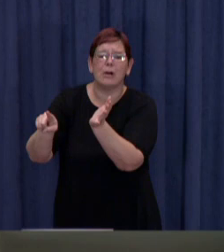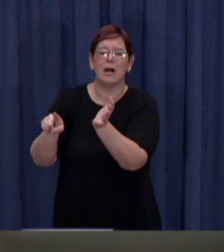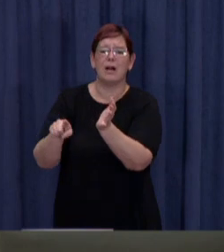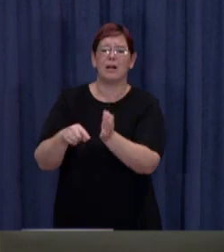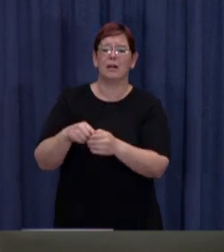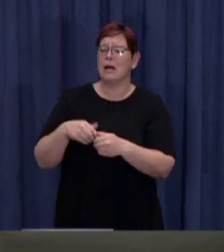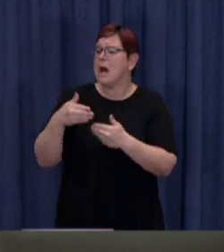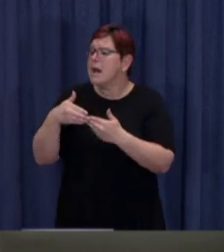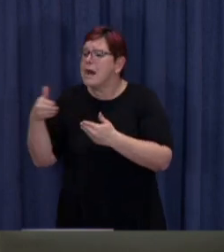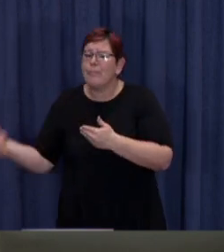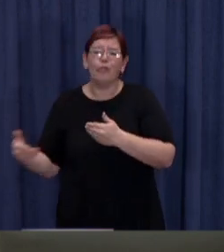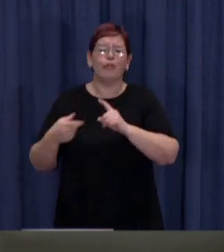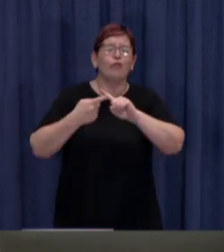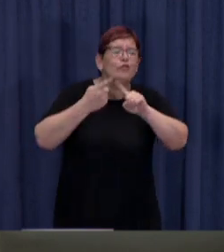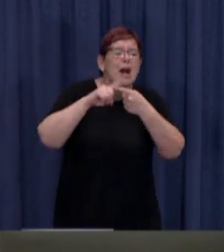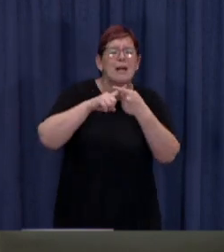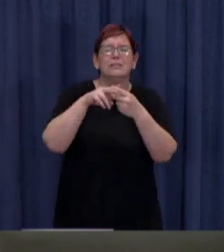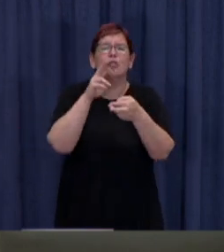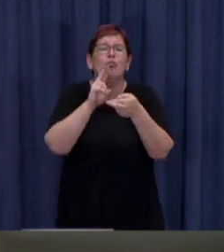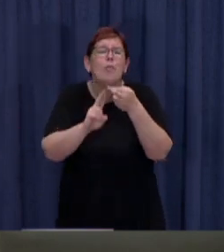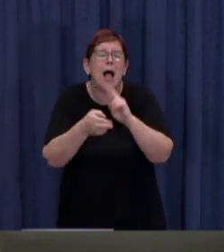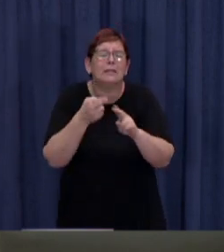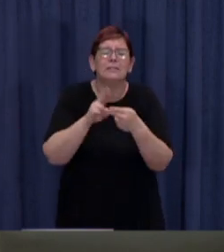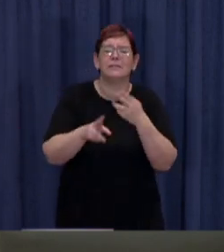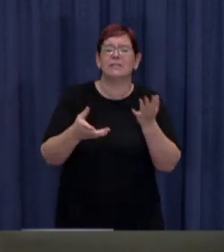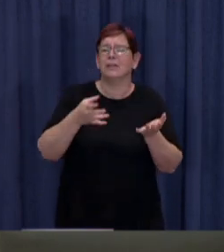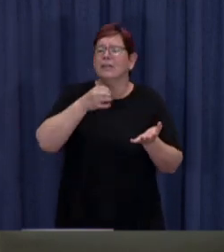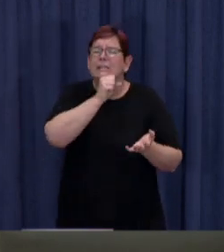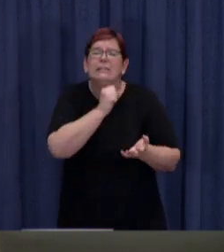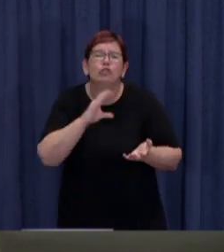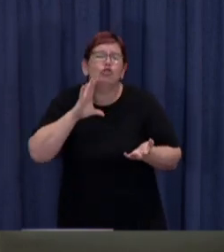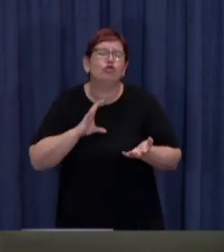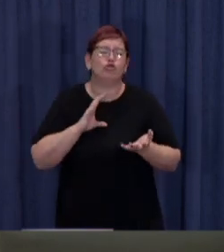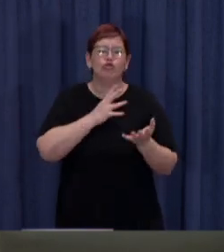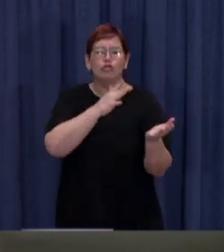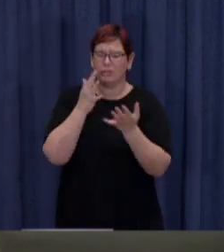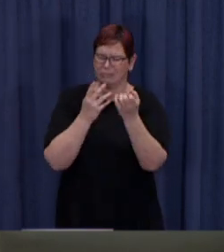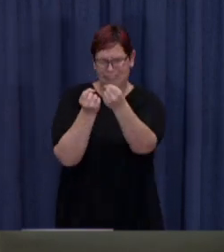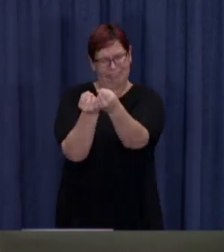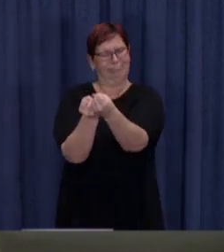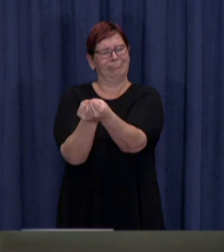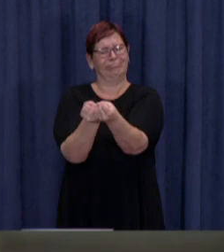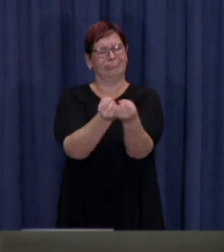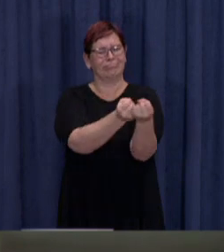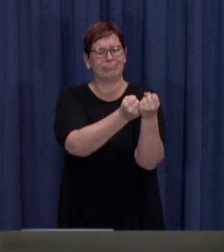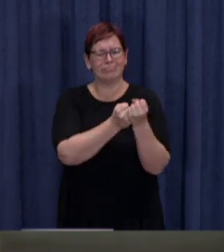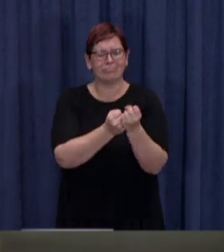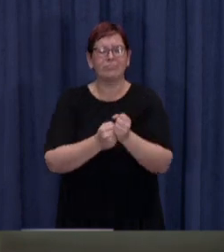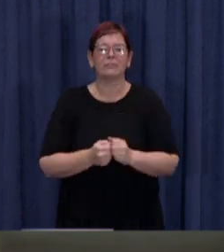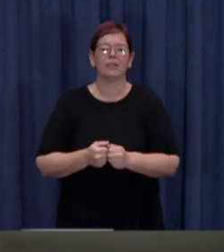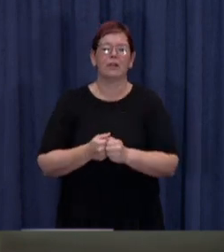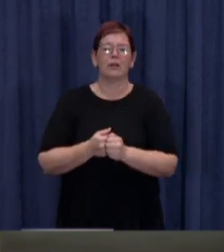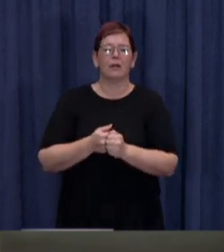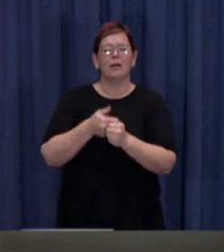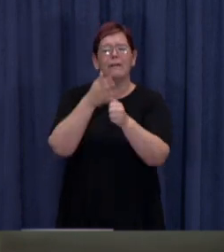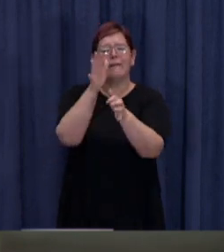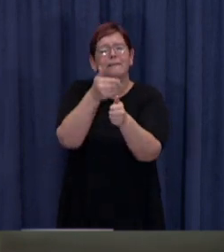relative an elderly person or someone like that it also means strictly following the rules looking out for each other looking